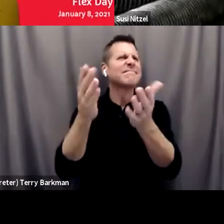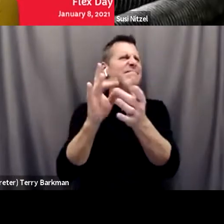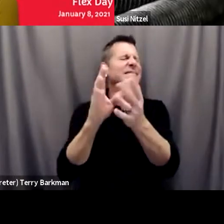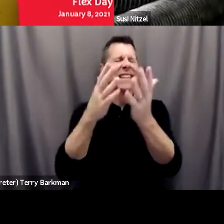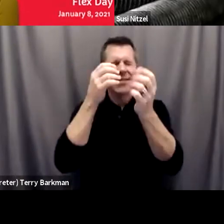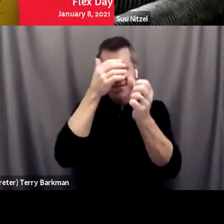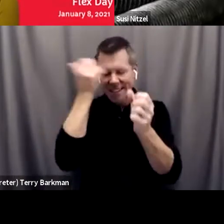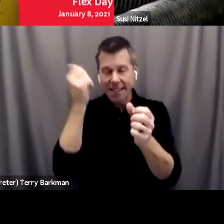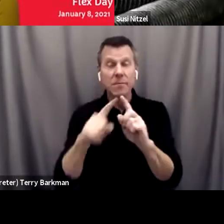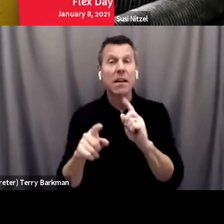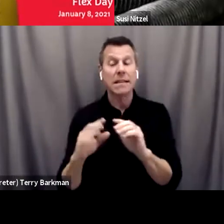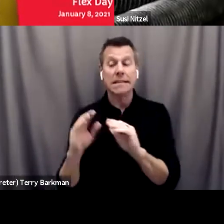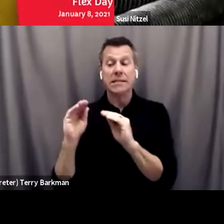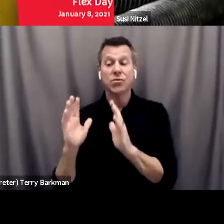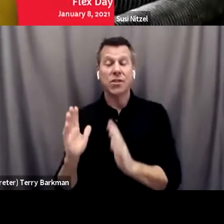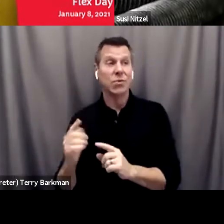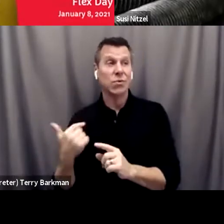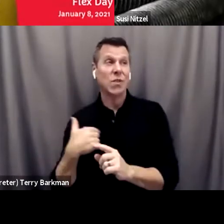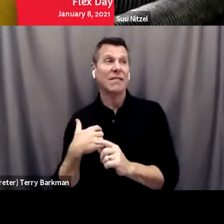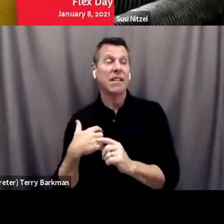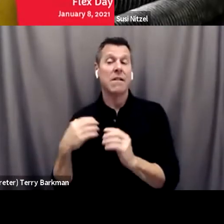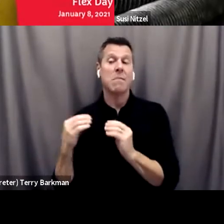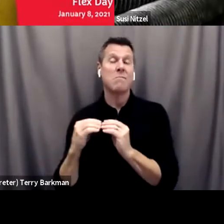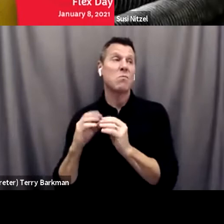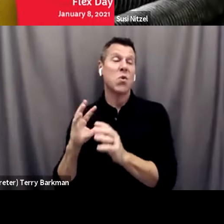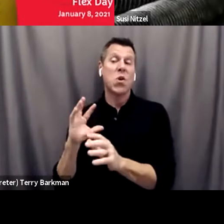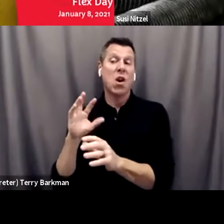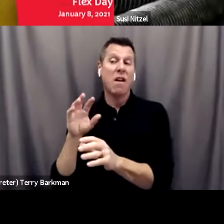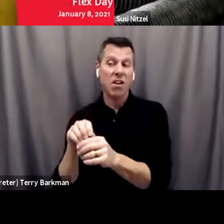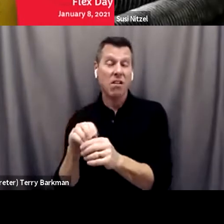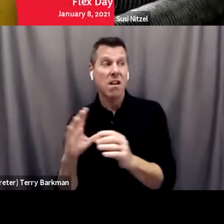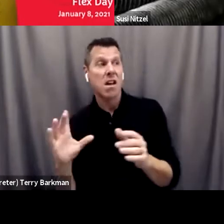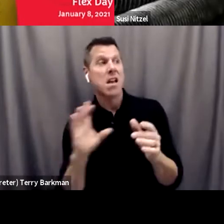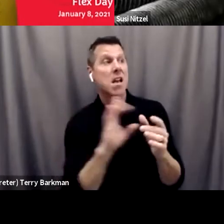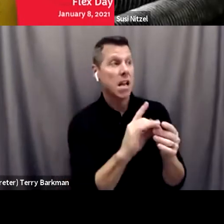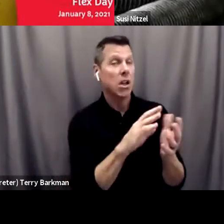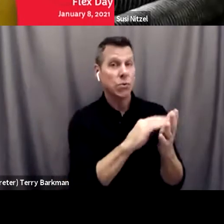instructors, we're going to have to maybe get more involved with the students and stuff like that, versus thinking of our role just